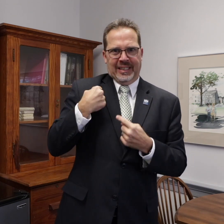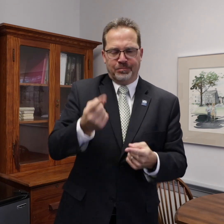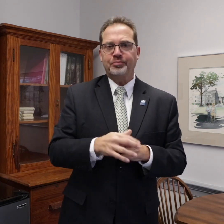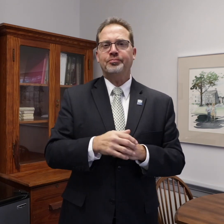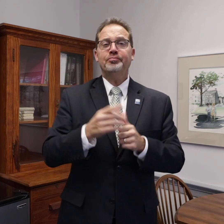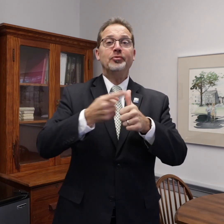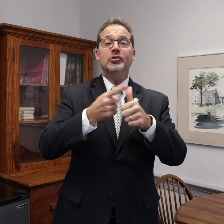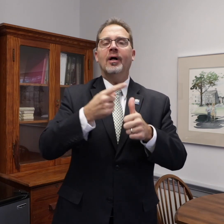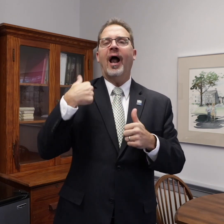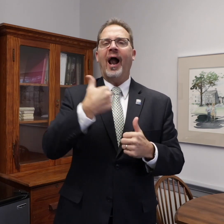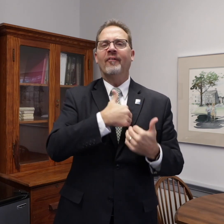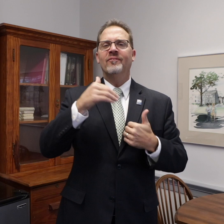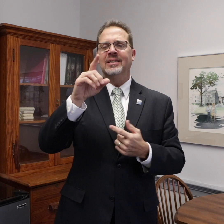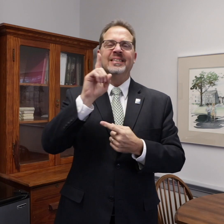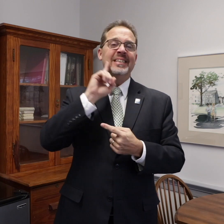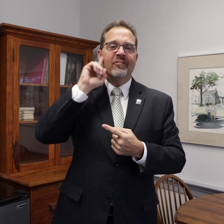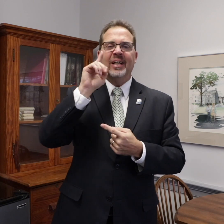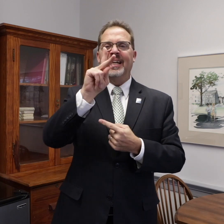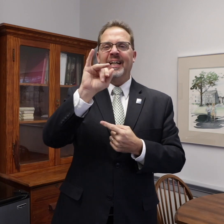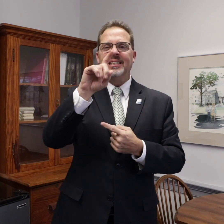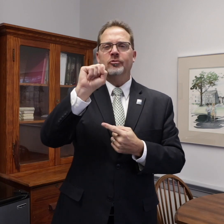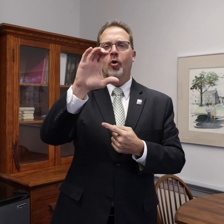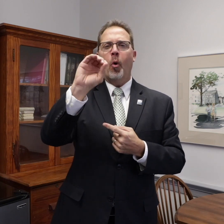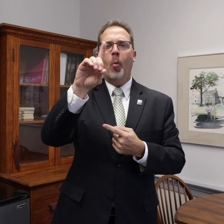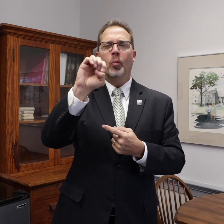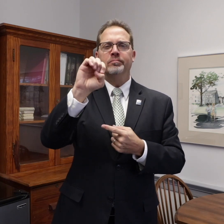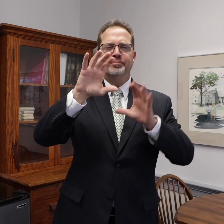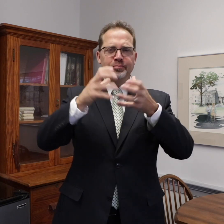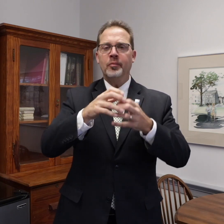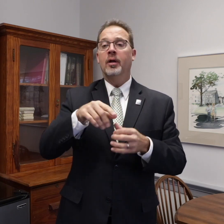First of all, a group of our students participated in a program call Deaf